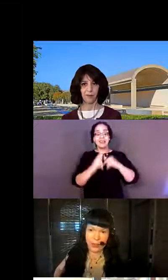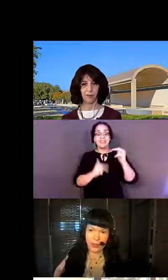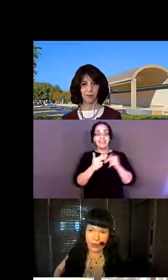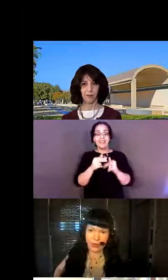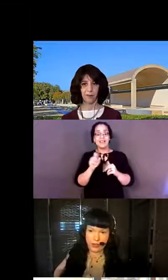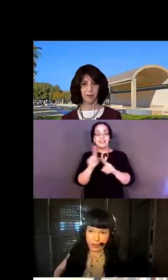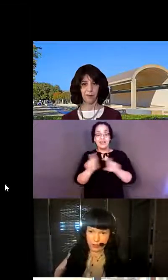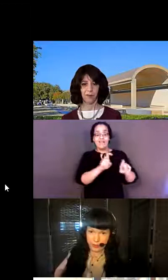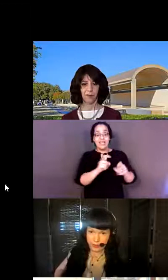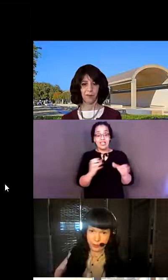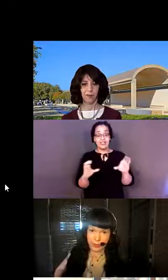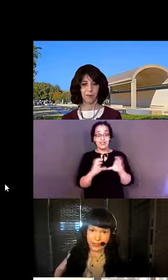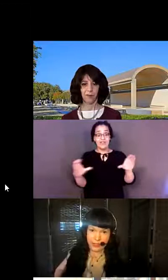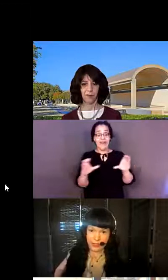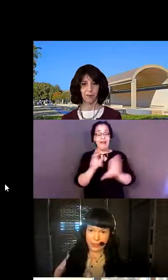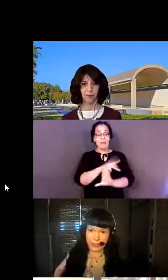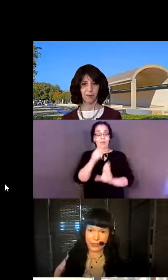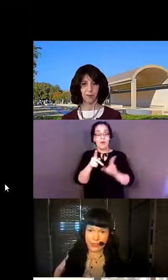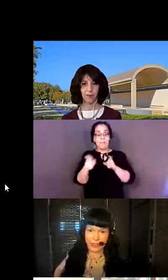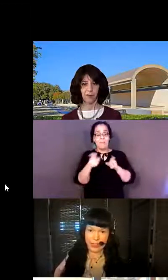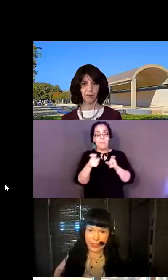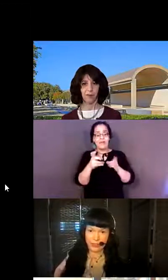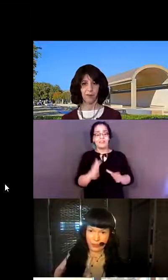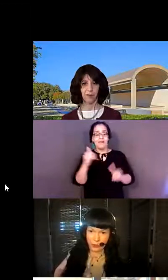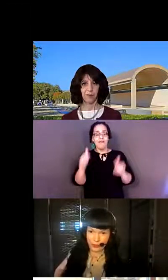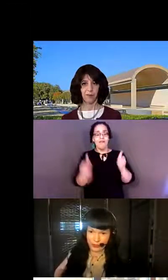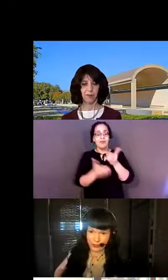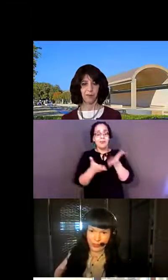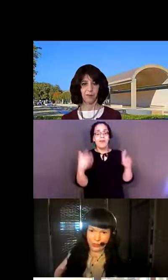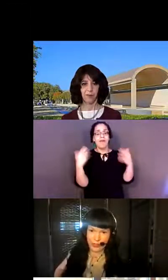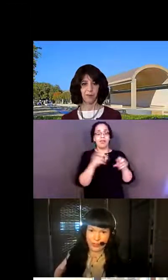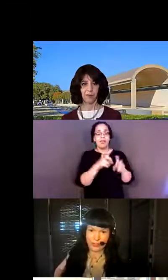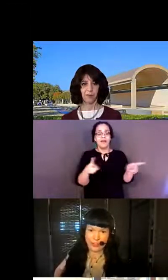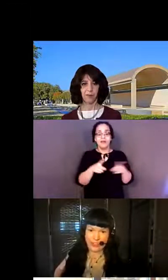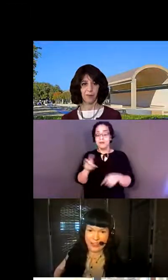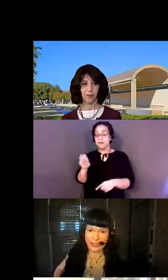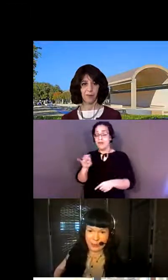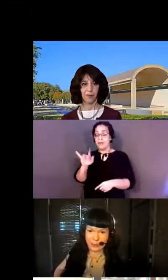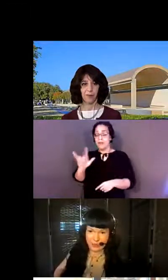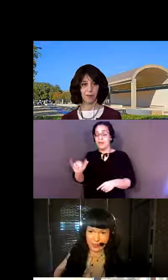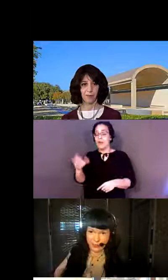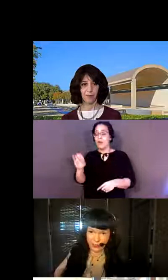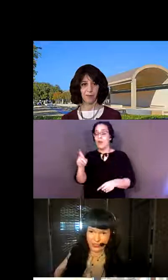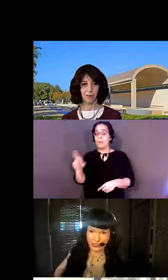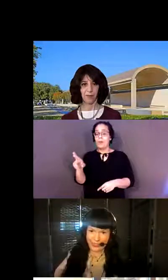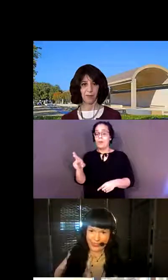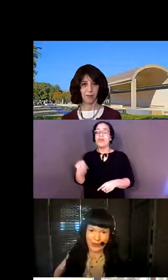Program Manager with the Public Health Division and Emily Cooper, Legal Director